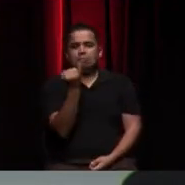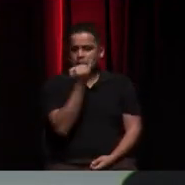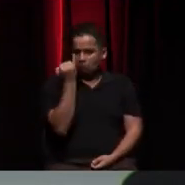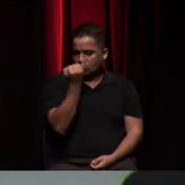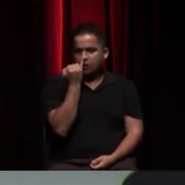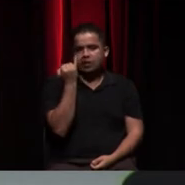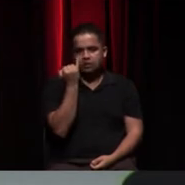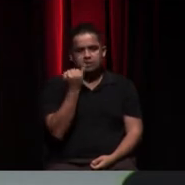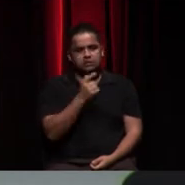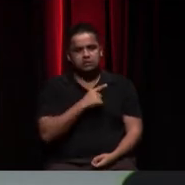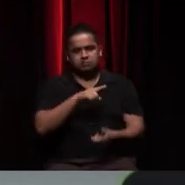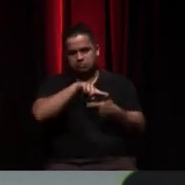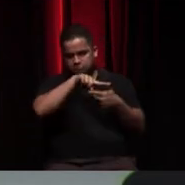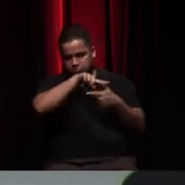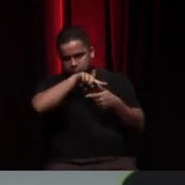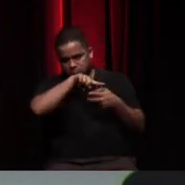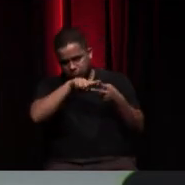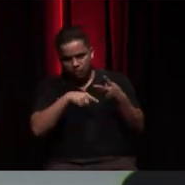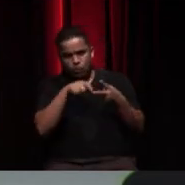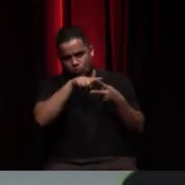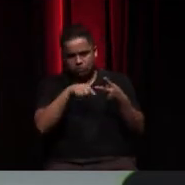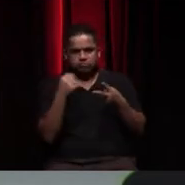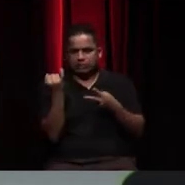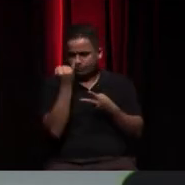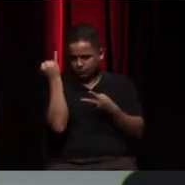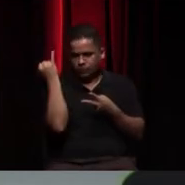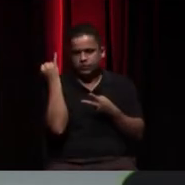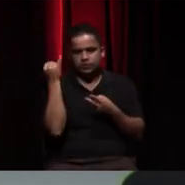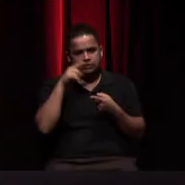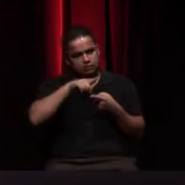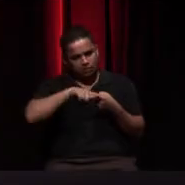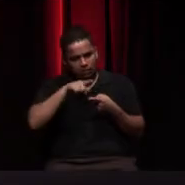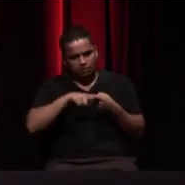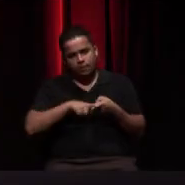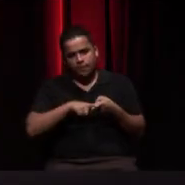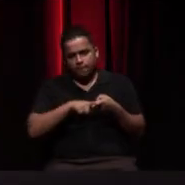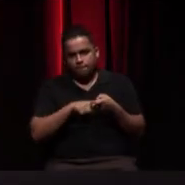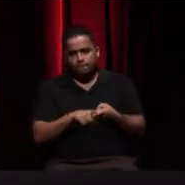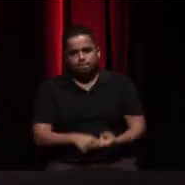There are a couple of things that we need to talk about. One of them is that